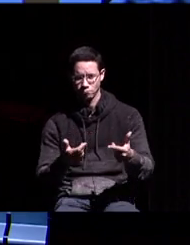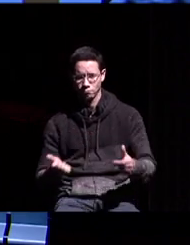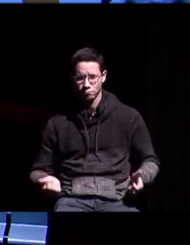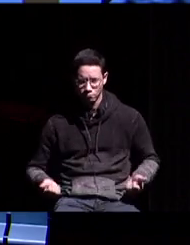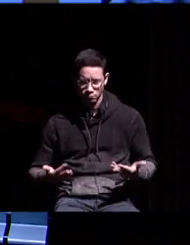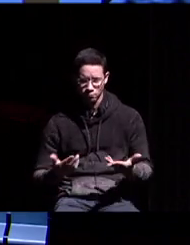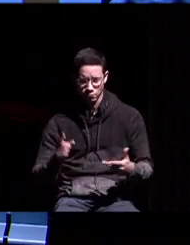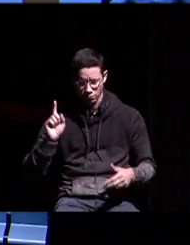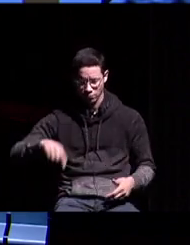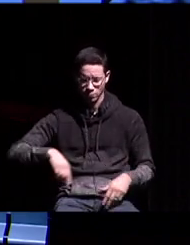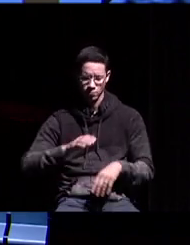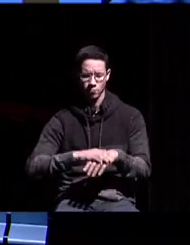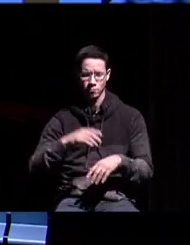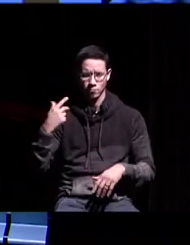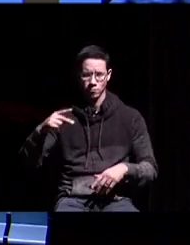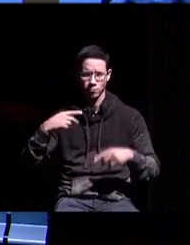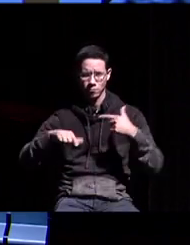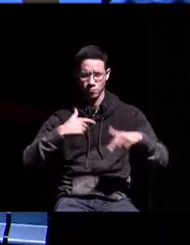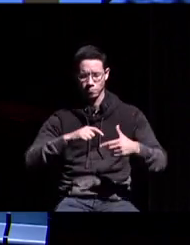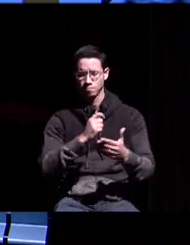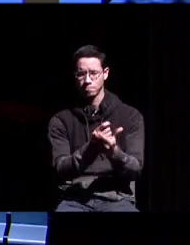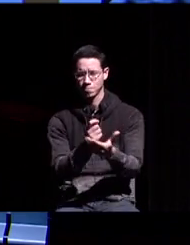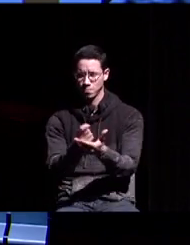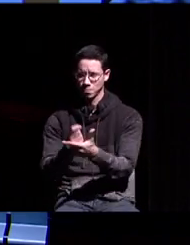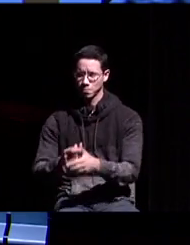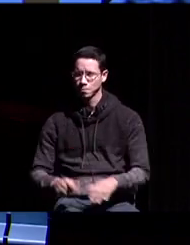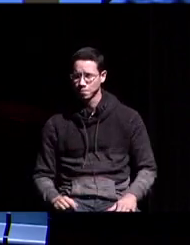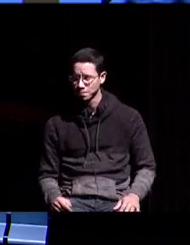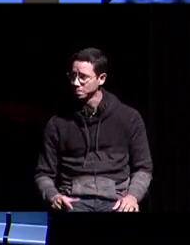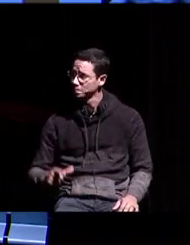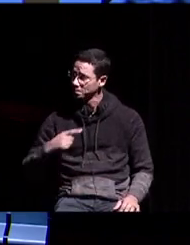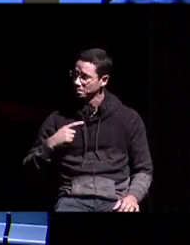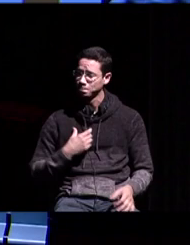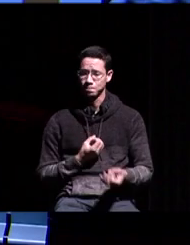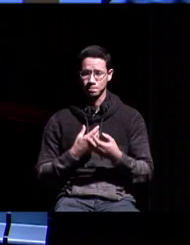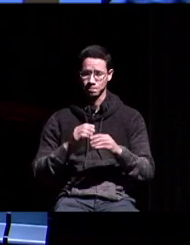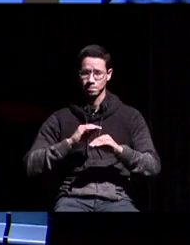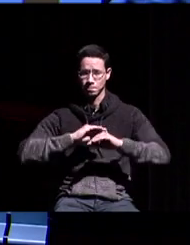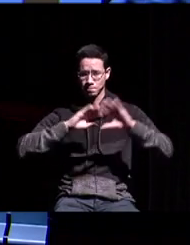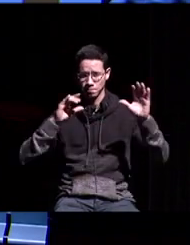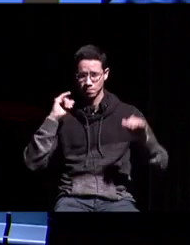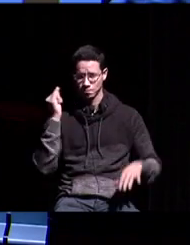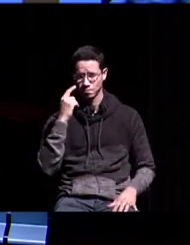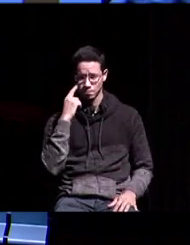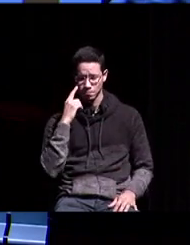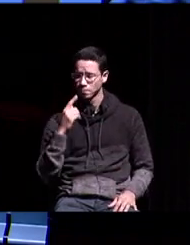for labor lawsuits in general, not only tourism-related ones, as the differentiation is very difficult.